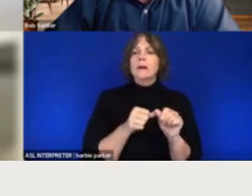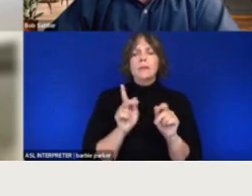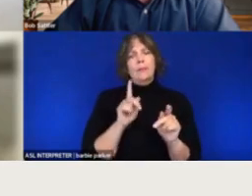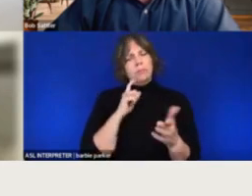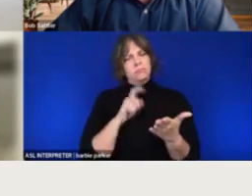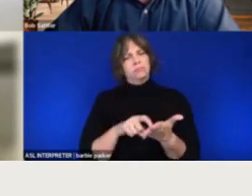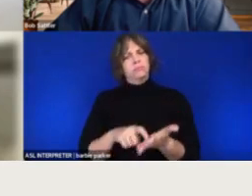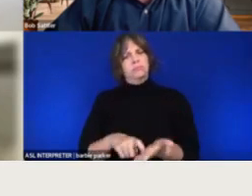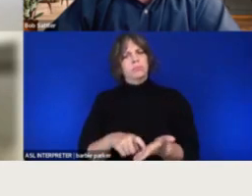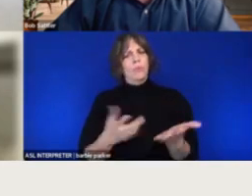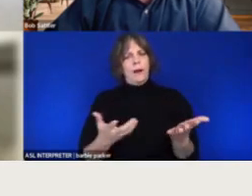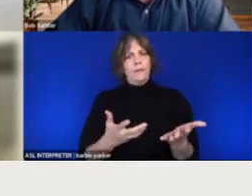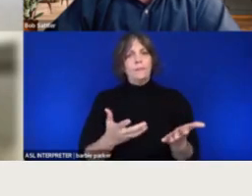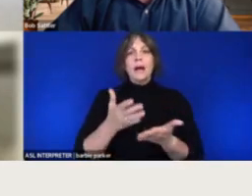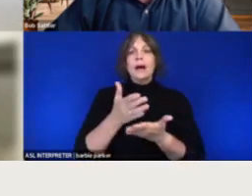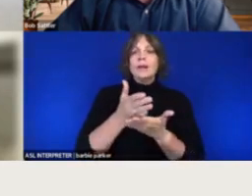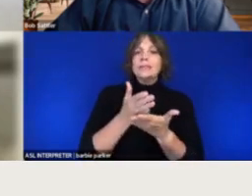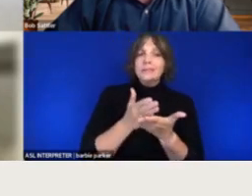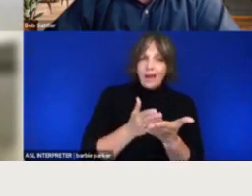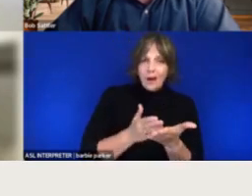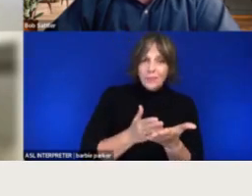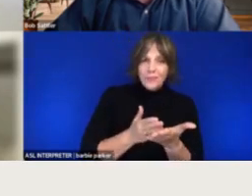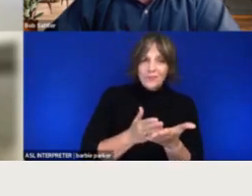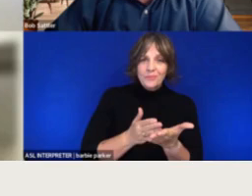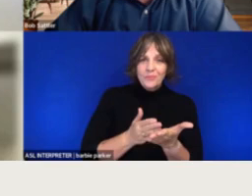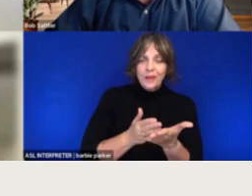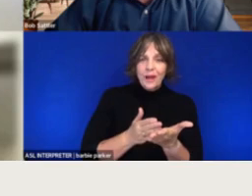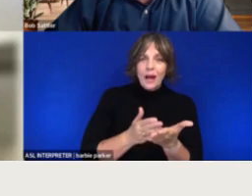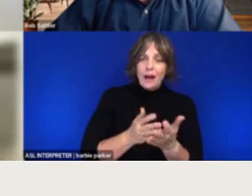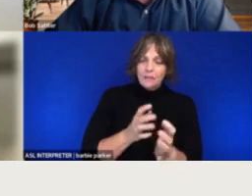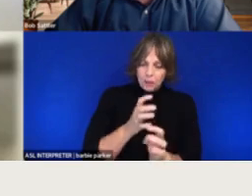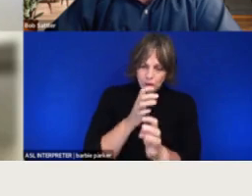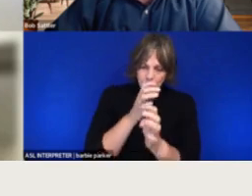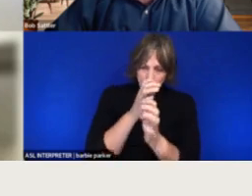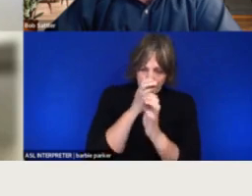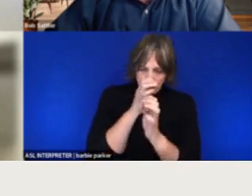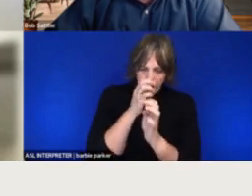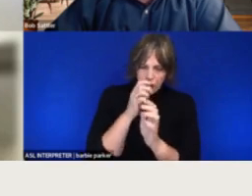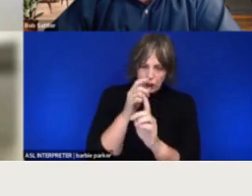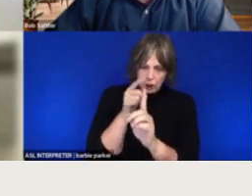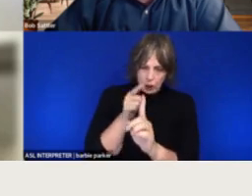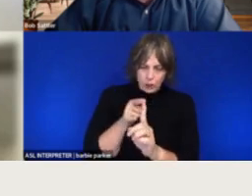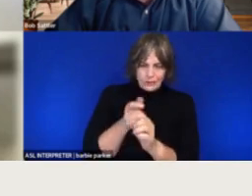right is that some of those very stringent, rigid goals were likely following the SMART